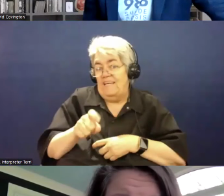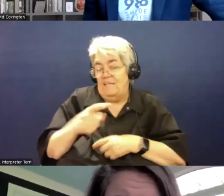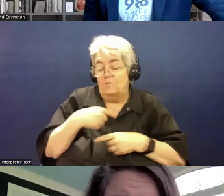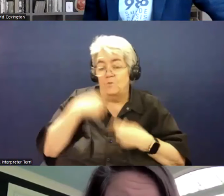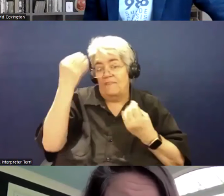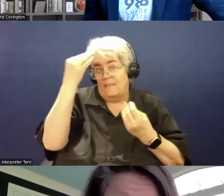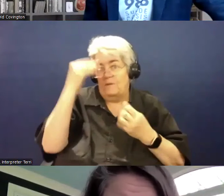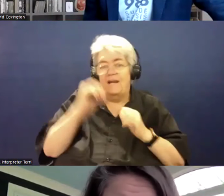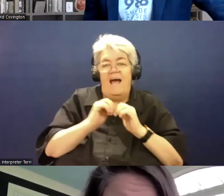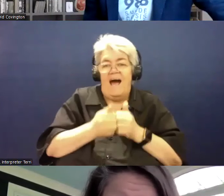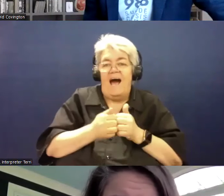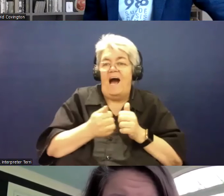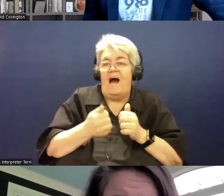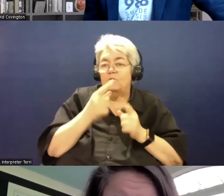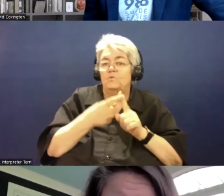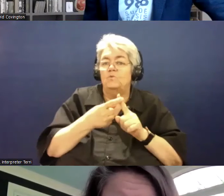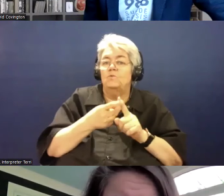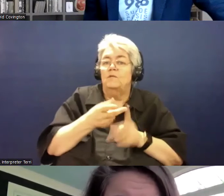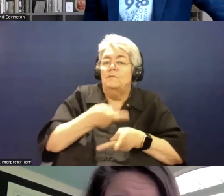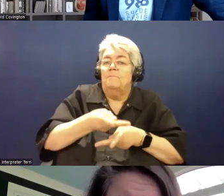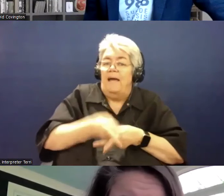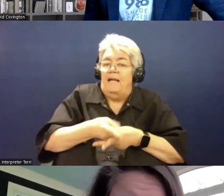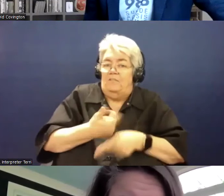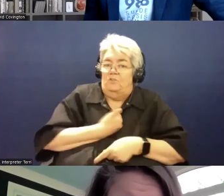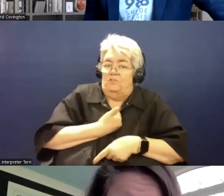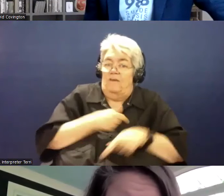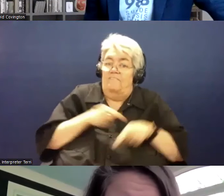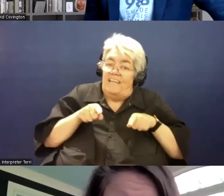HOW DO YOU MANAGE RECOVERY AND ONE YOUNG PEOPLE ARE TRANSITIONS